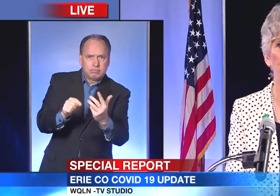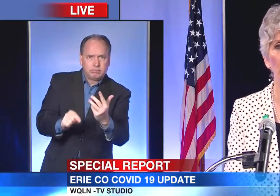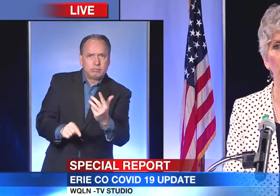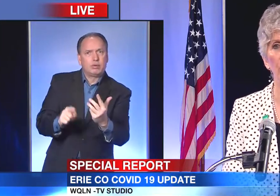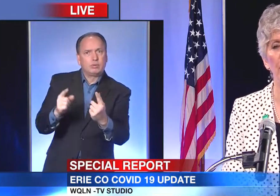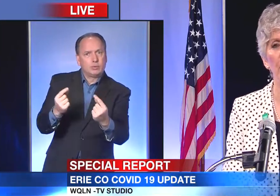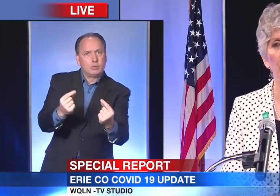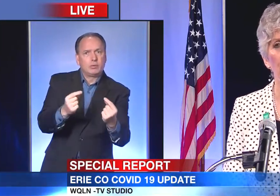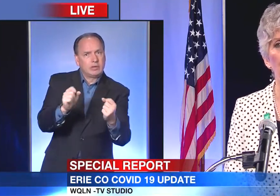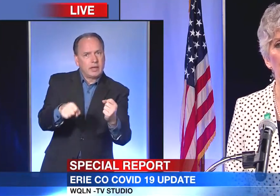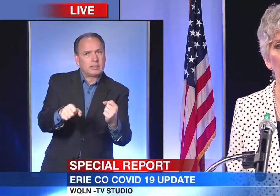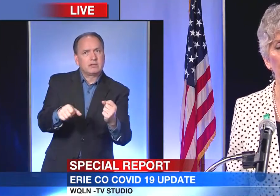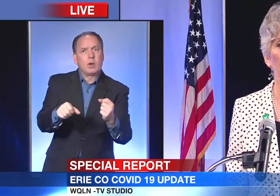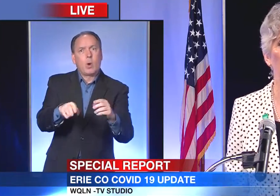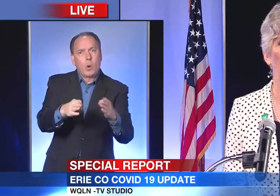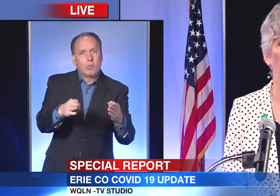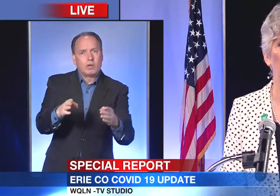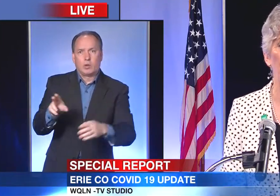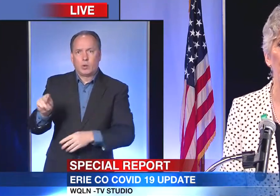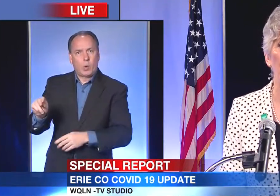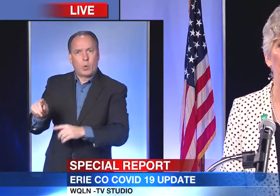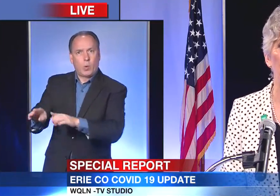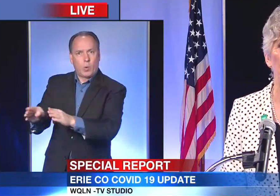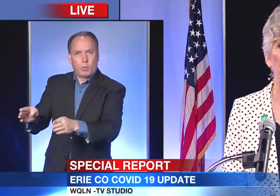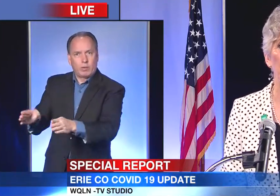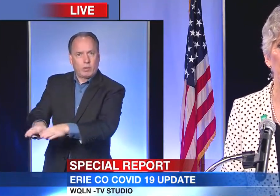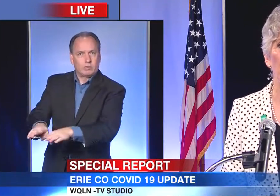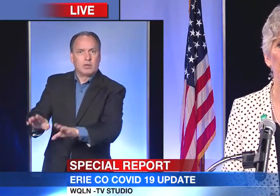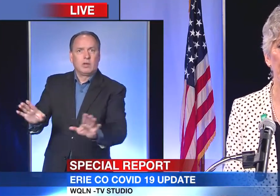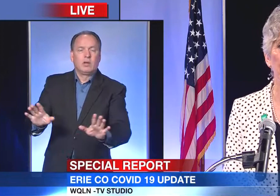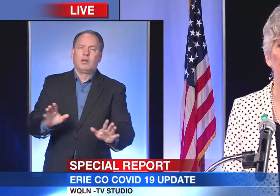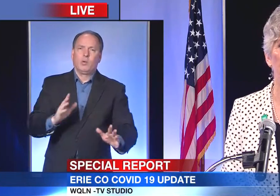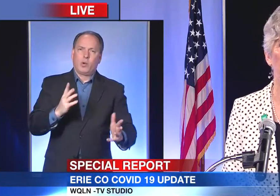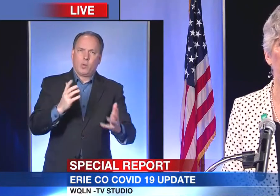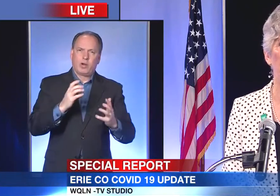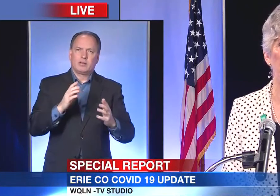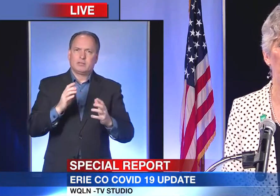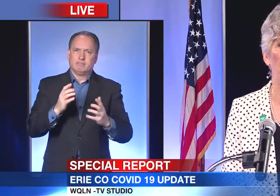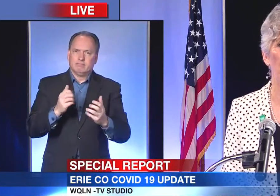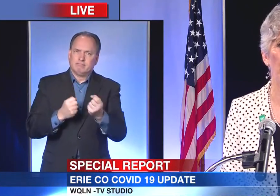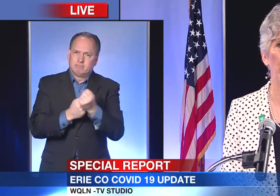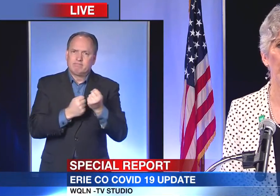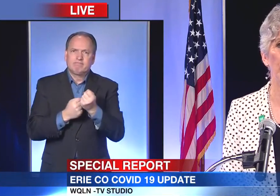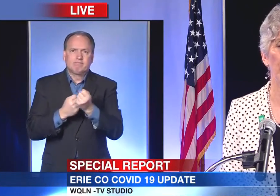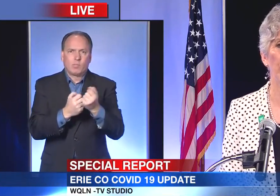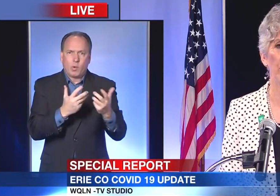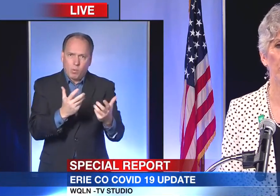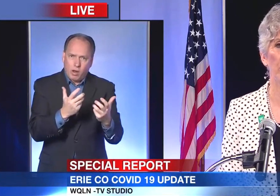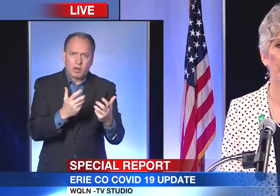WE WANT TO BE ABLE TO TELL A BUSINESS, THIS IS EXACTLY WHAT YOU NEED TO DO. YES, YOU CAN OPEN. NO, YOU ABSOLUTELY CANNOT OPEN.